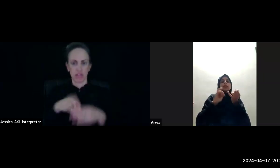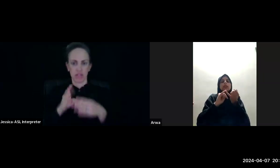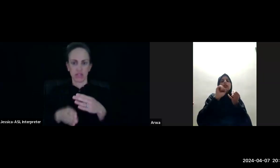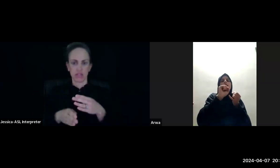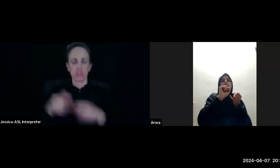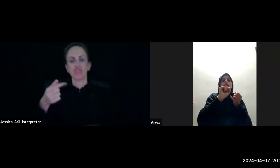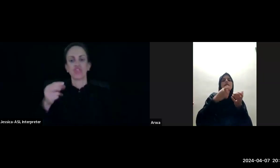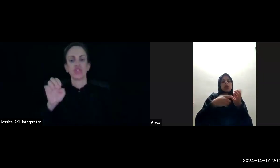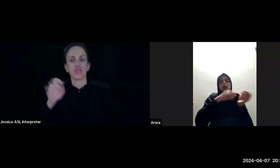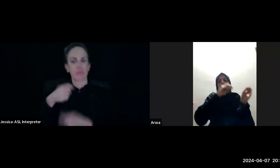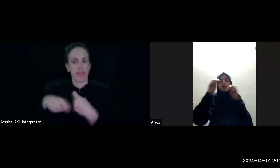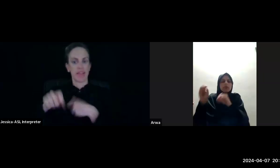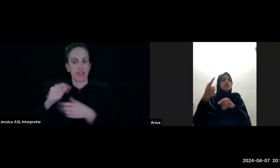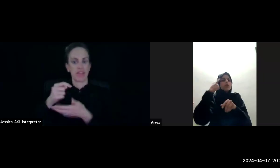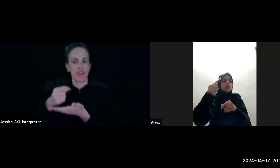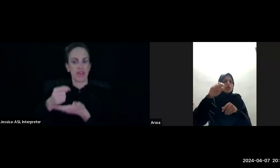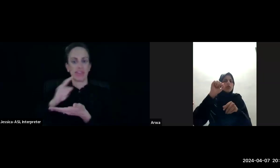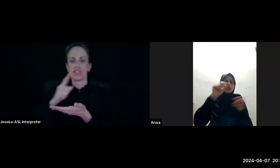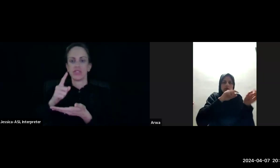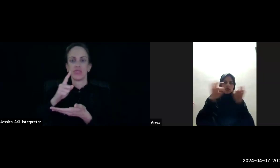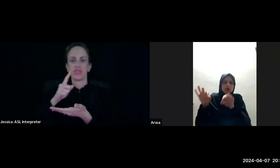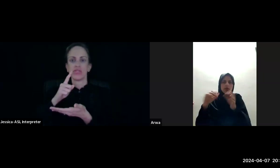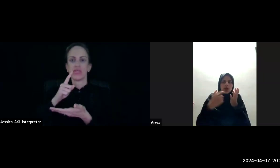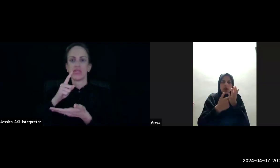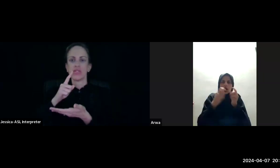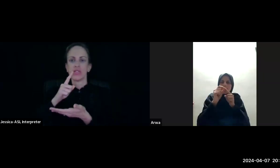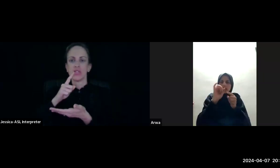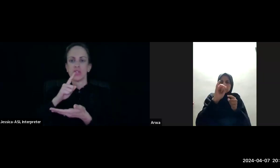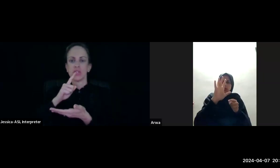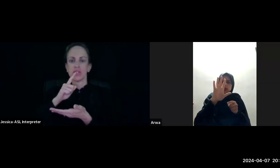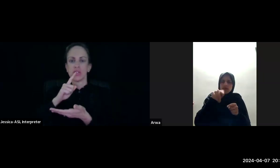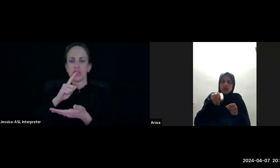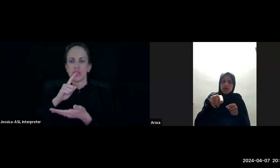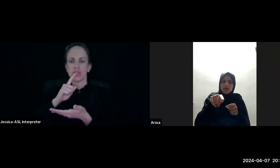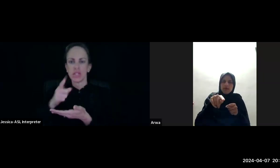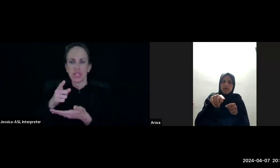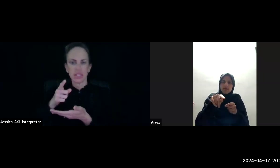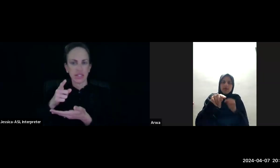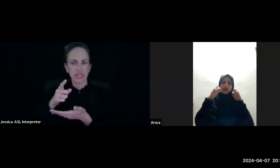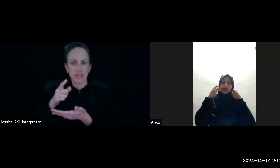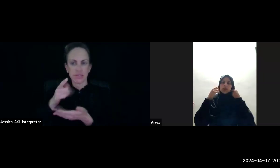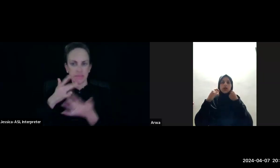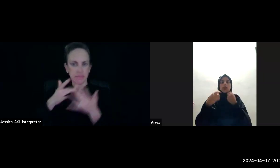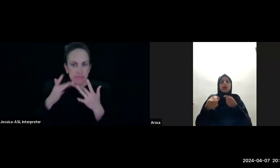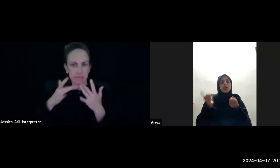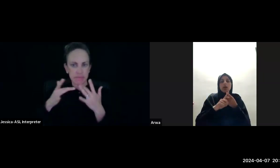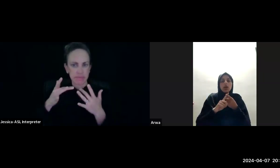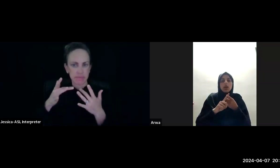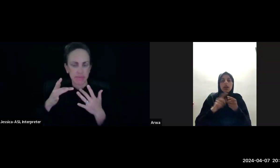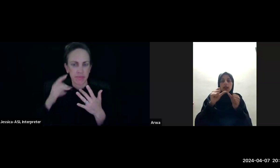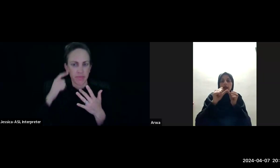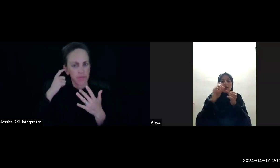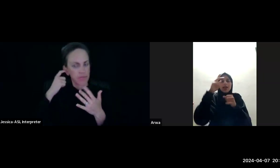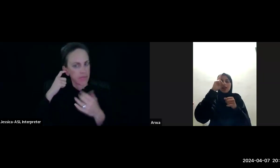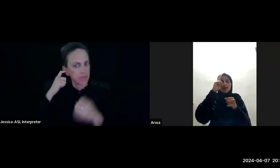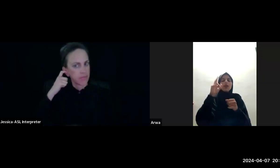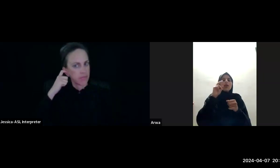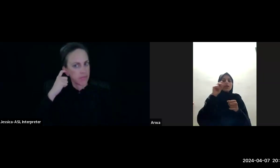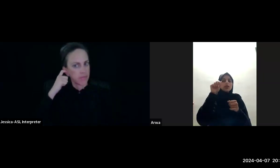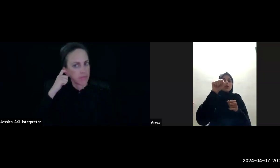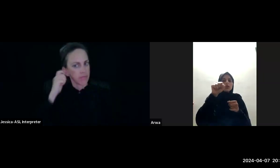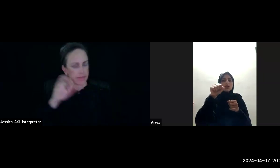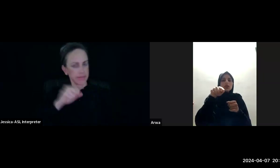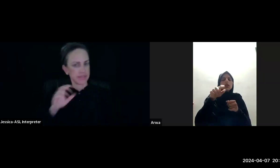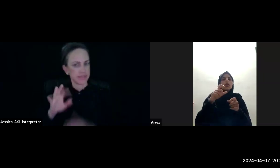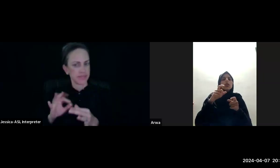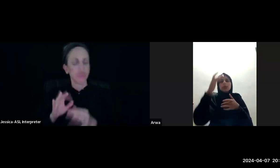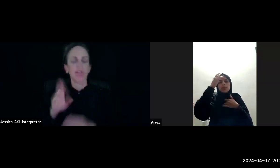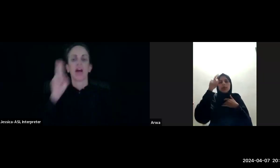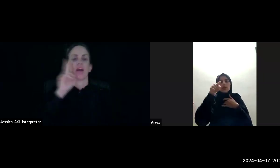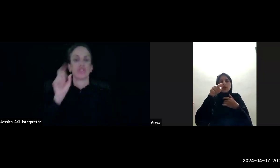is very successful as far as RP 65 is concerned. and Usher syndrome, Stargardt's disease, ____ , various